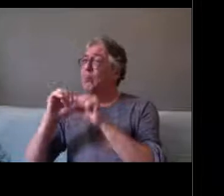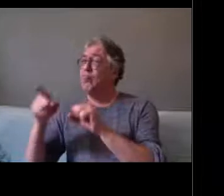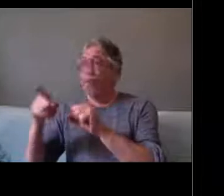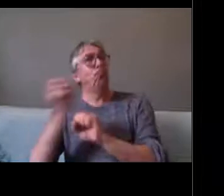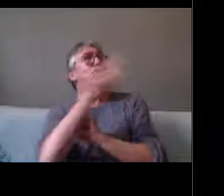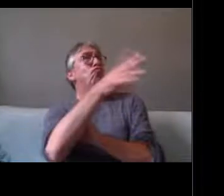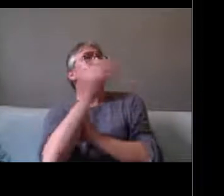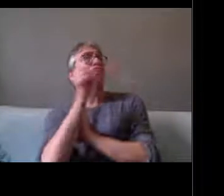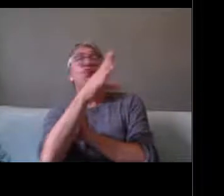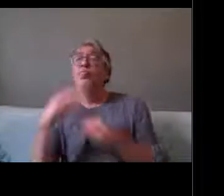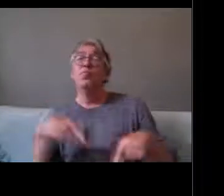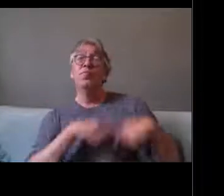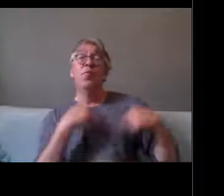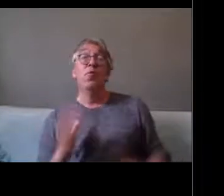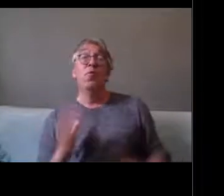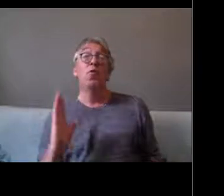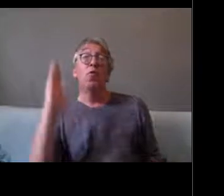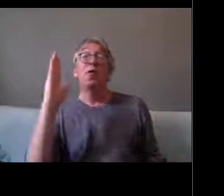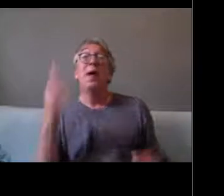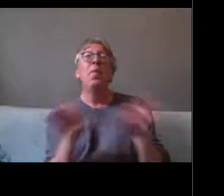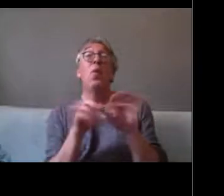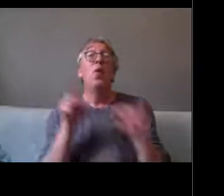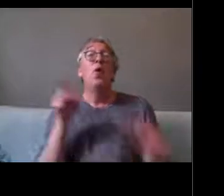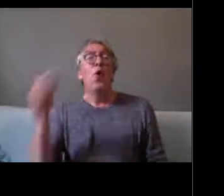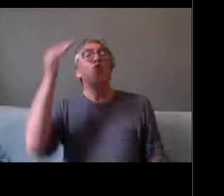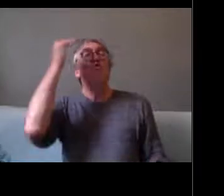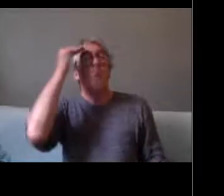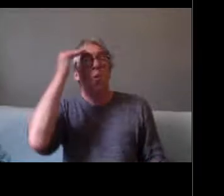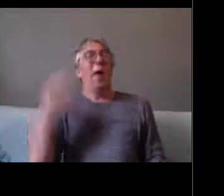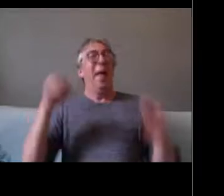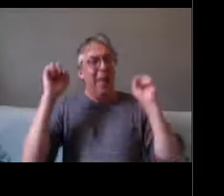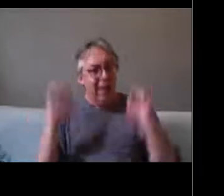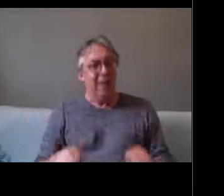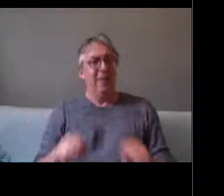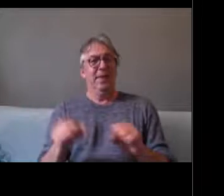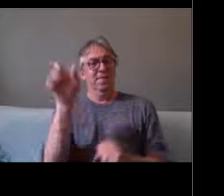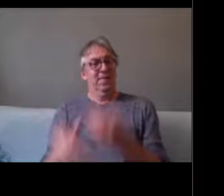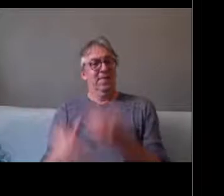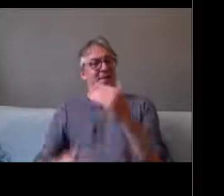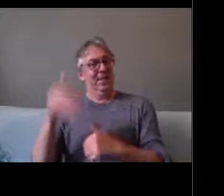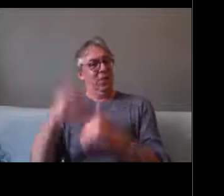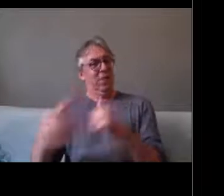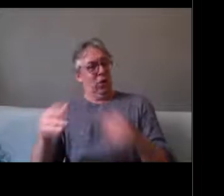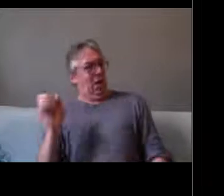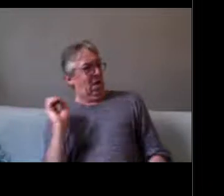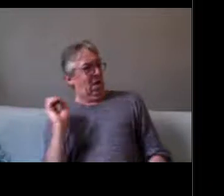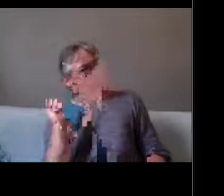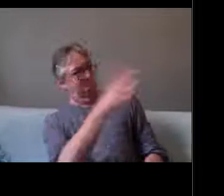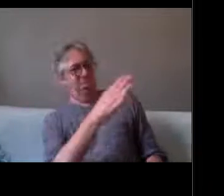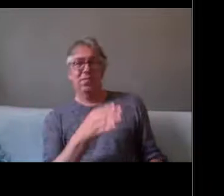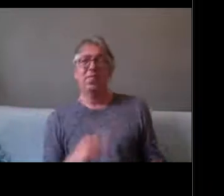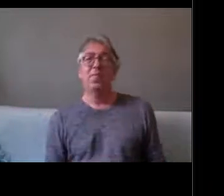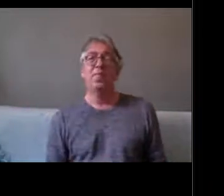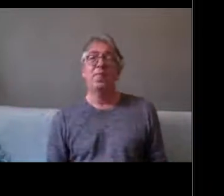It's important to consult organisations that have experience to learn from their insights and some guidance.